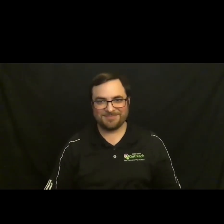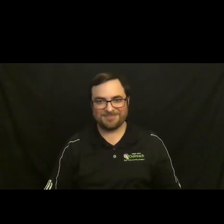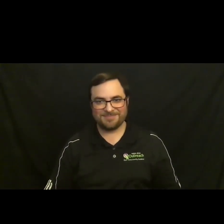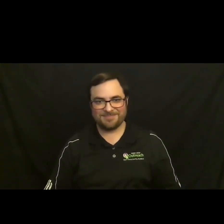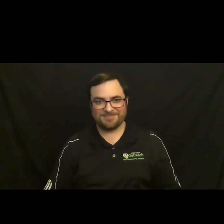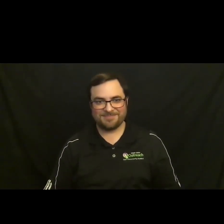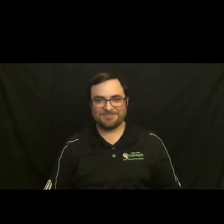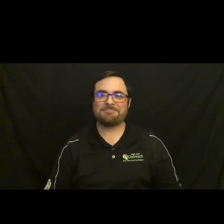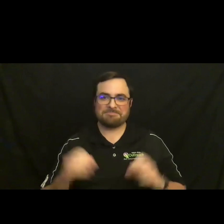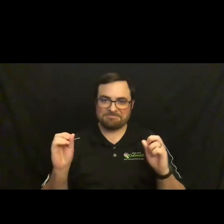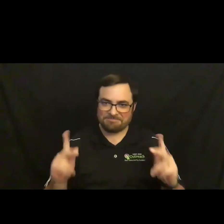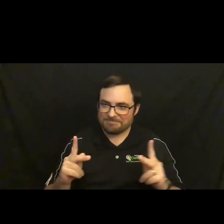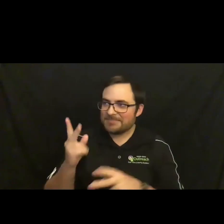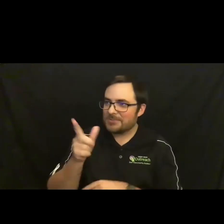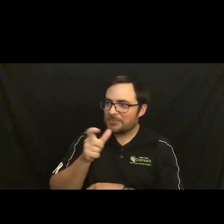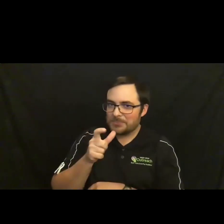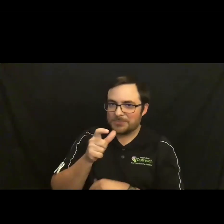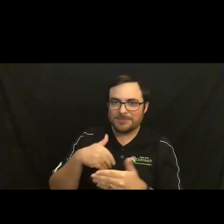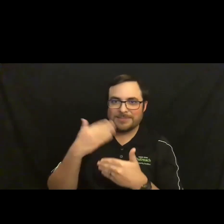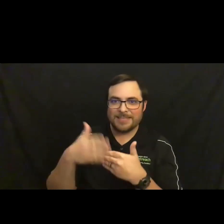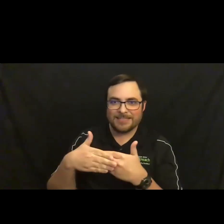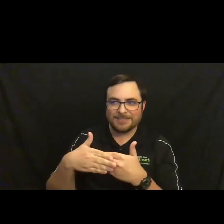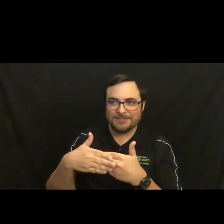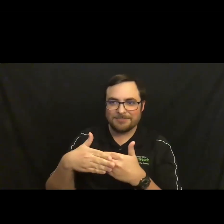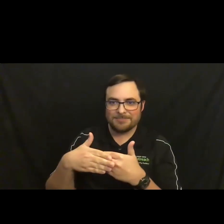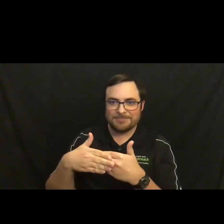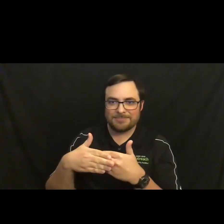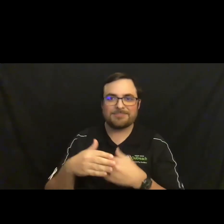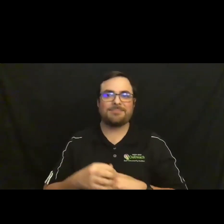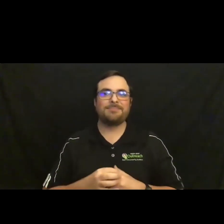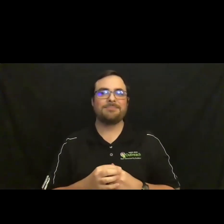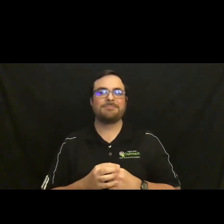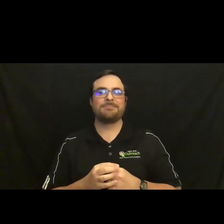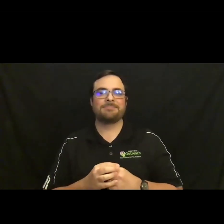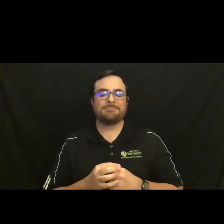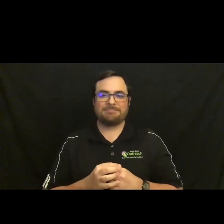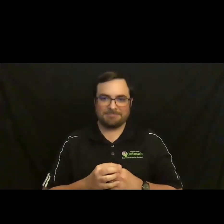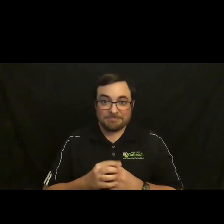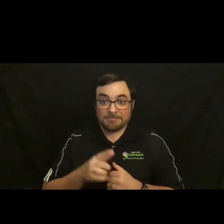All right. All right. We're gonna go on. The next one